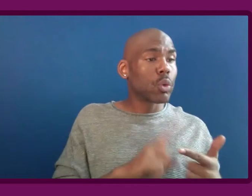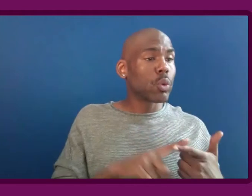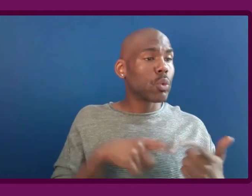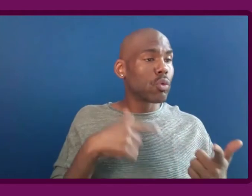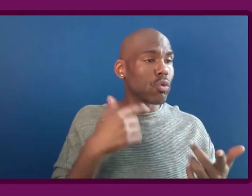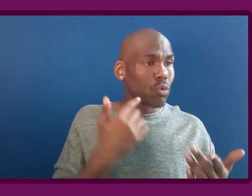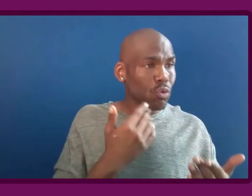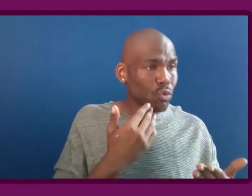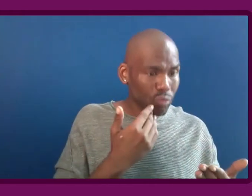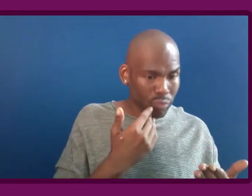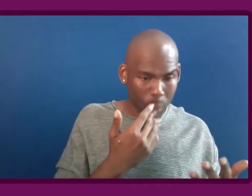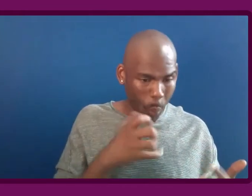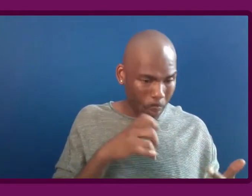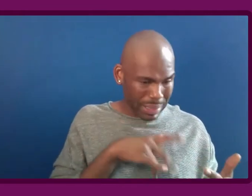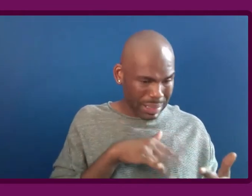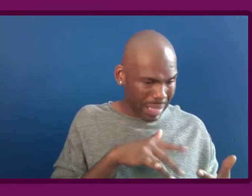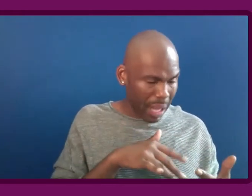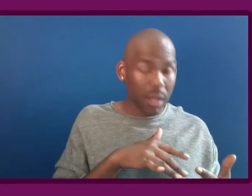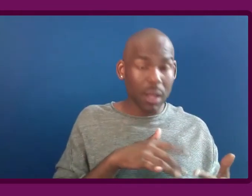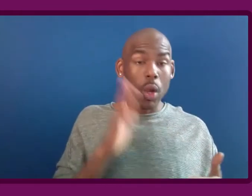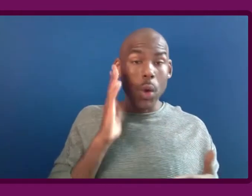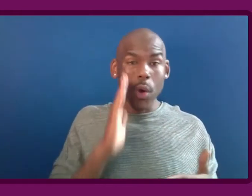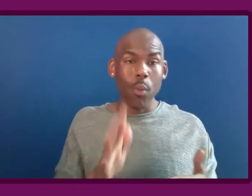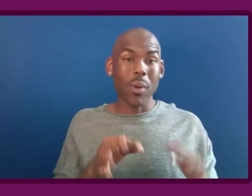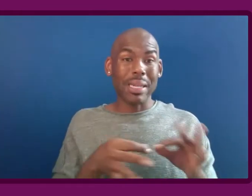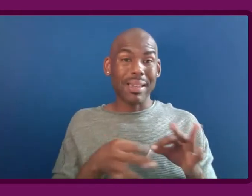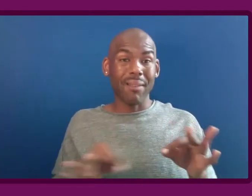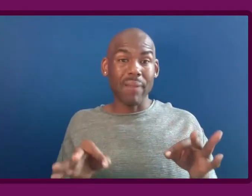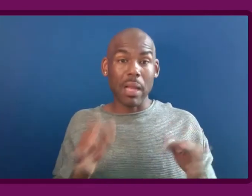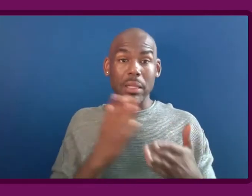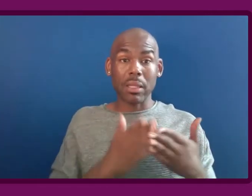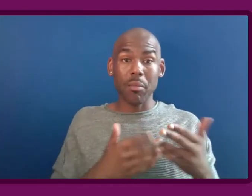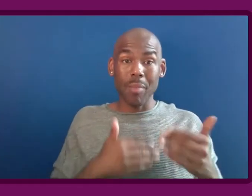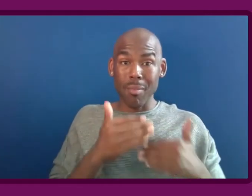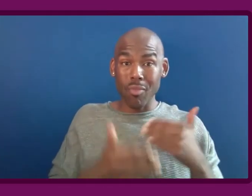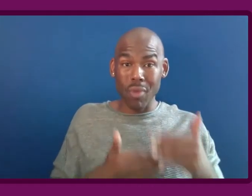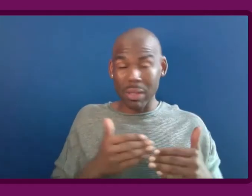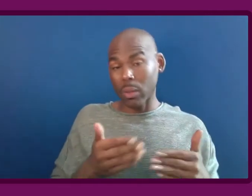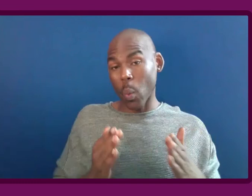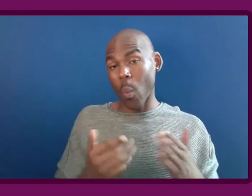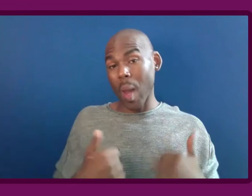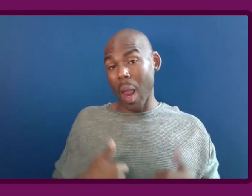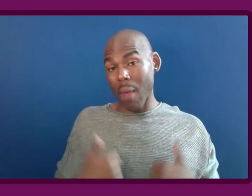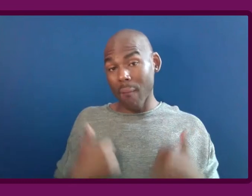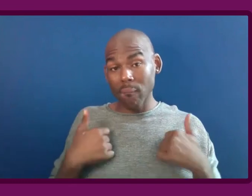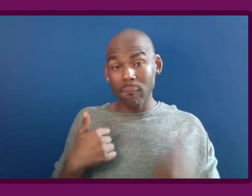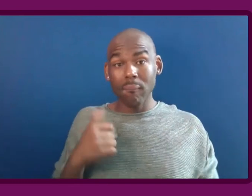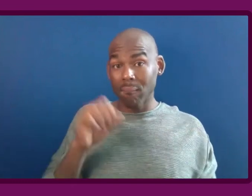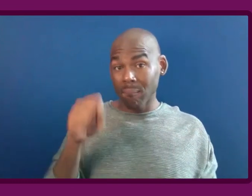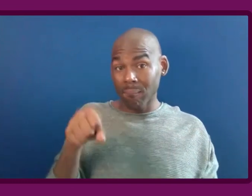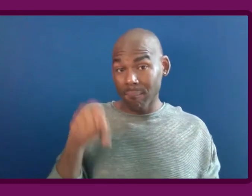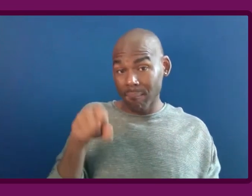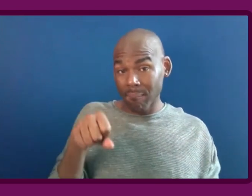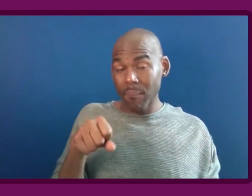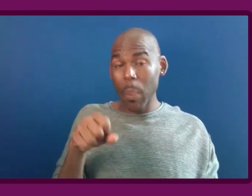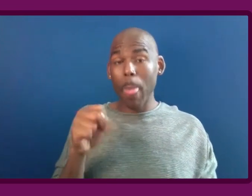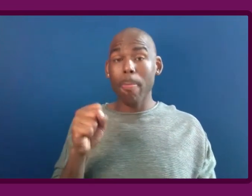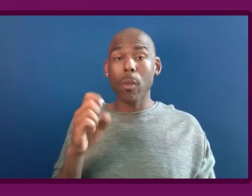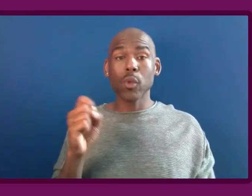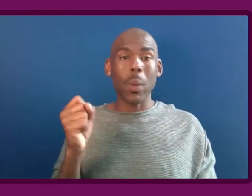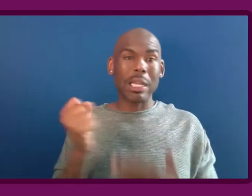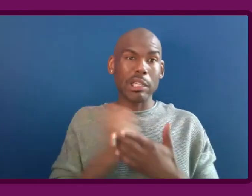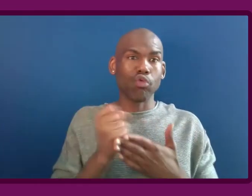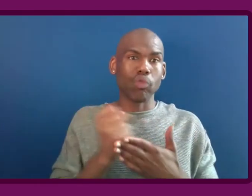try and study, it will define my processes and the way I live. So erasing